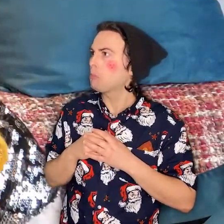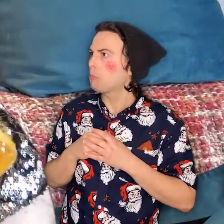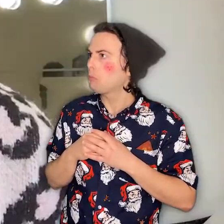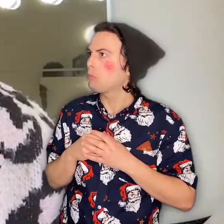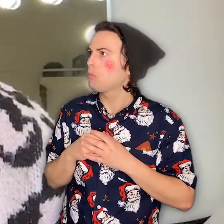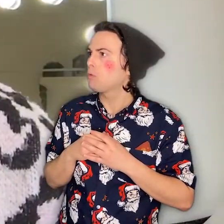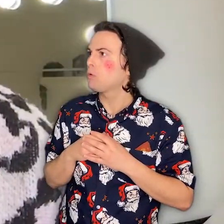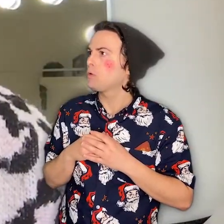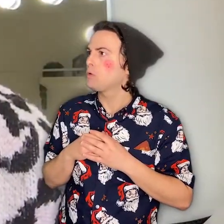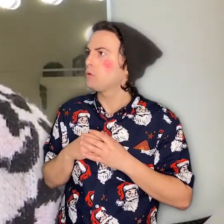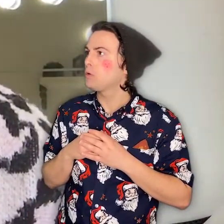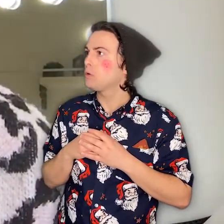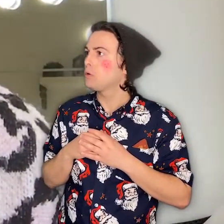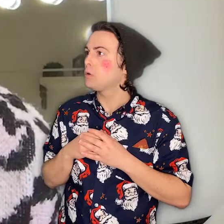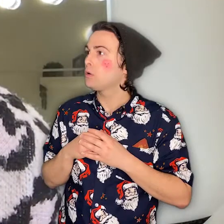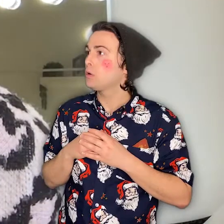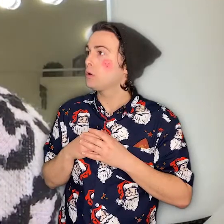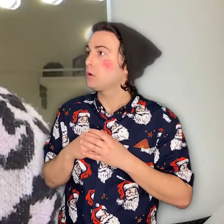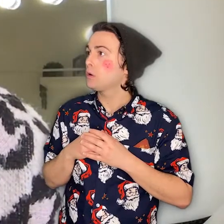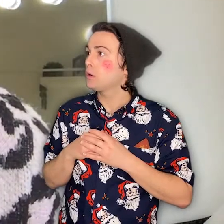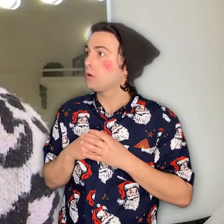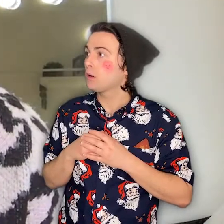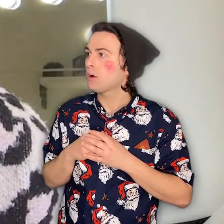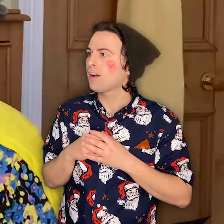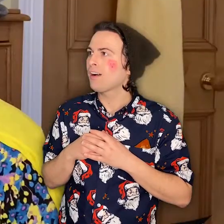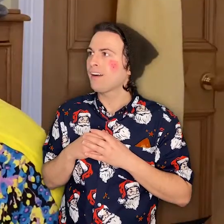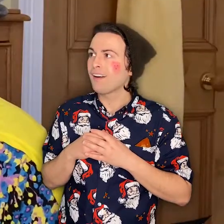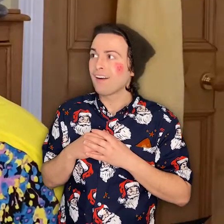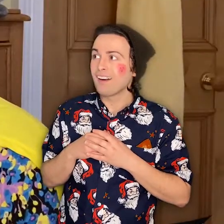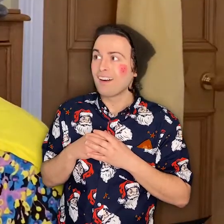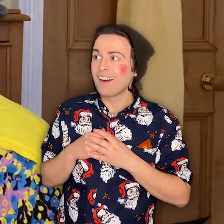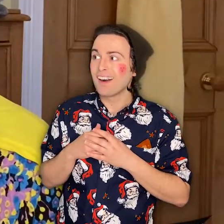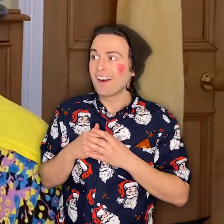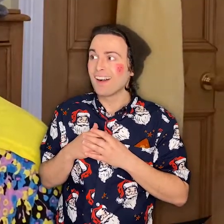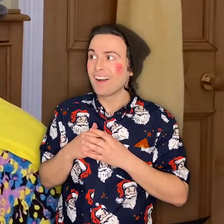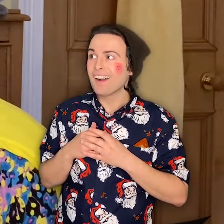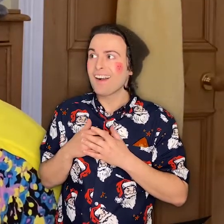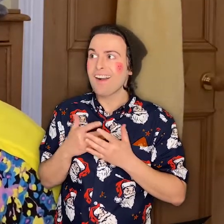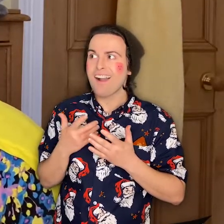Segna – Cyndi? Wind –.eh…Cyndi?